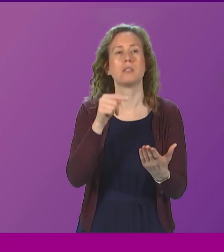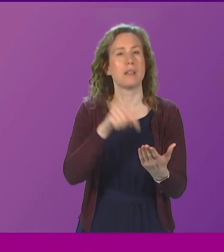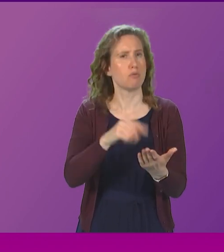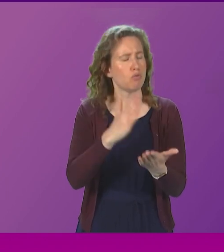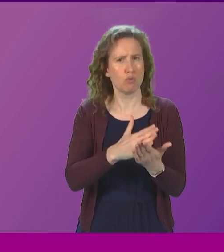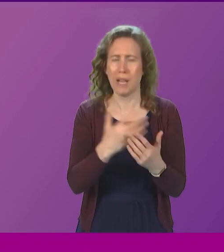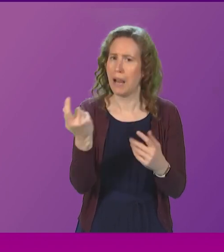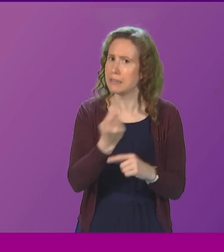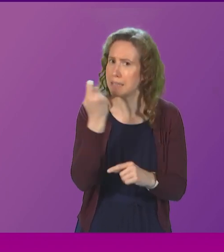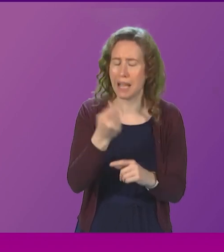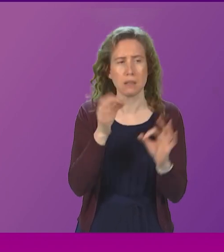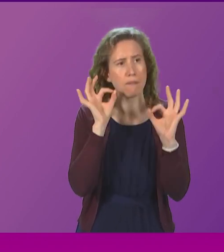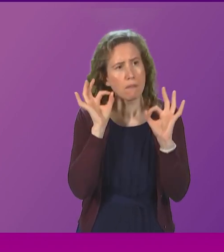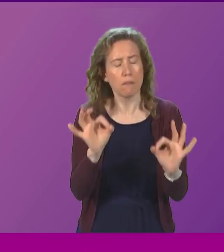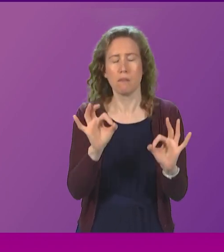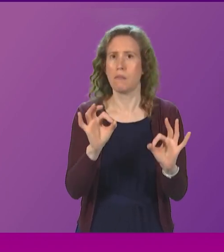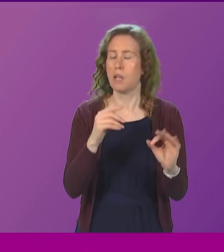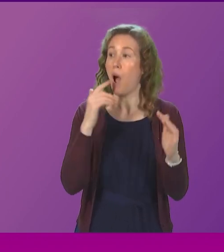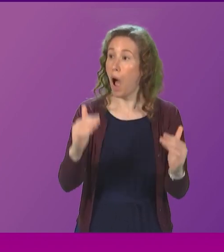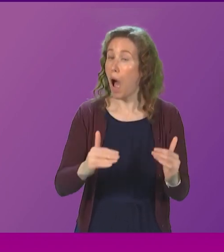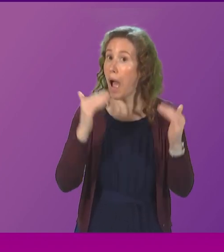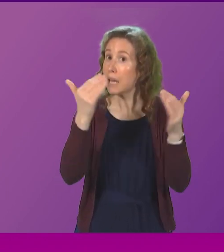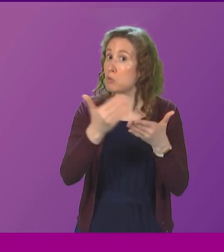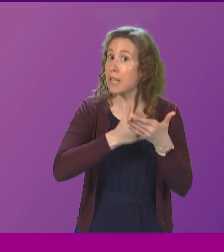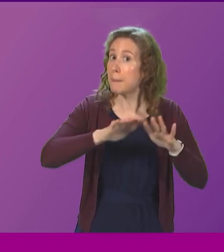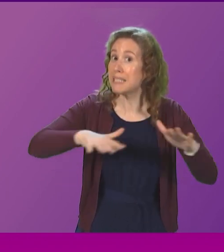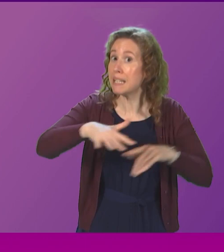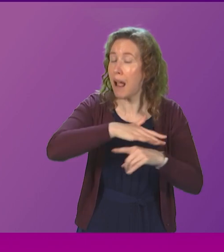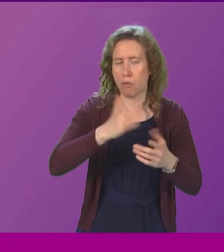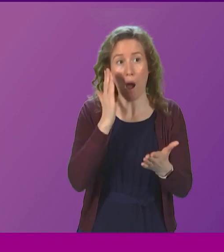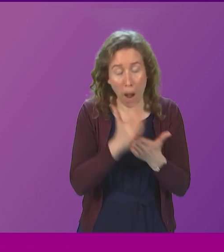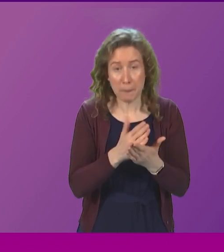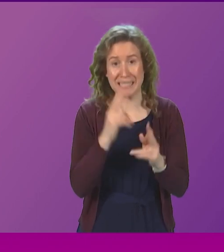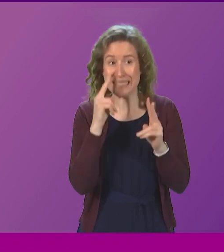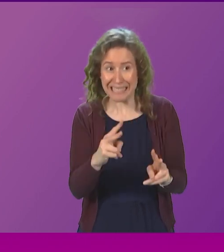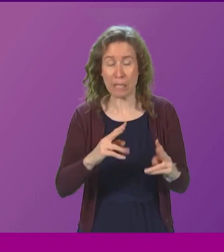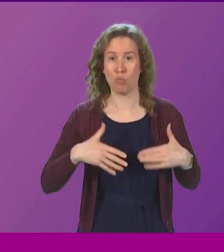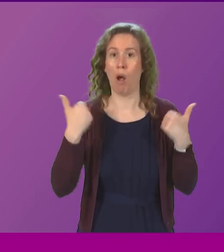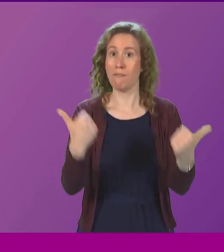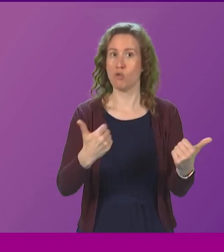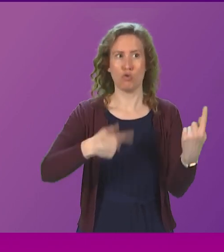That is a brilliant example of a highly protected marine area. It has seen a huge recovery in the marine environment, which is great for nature and